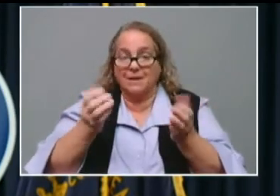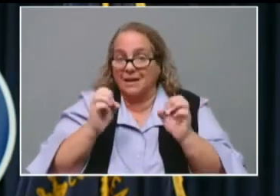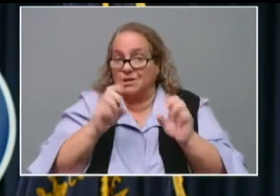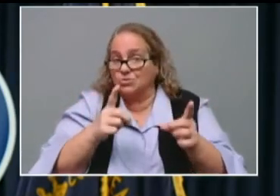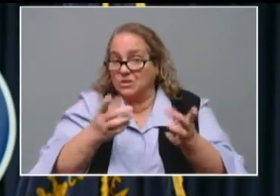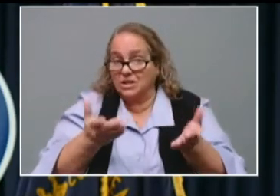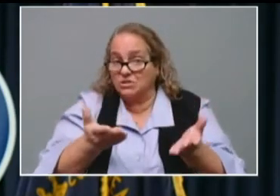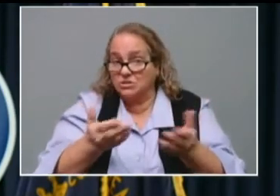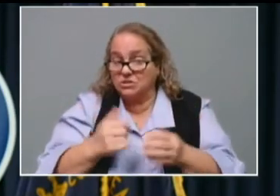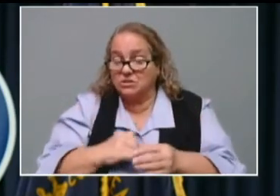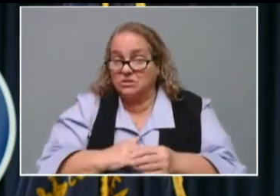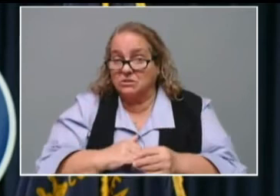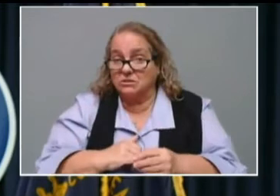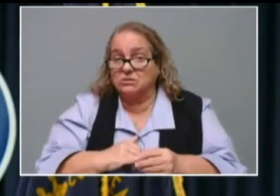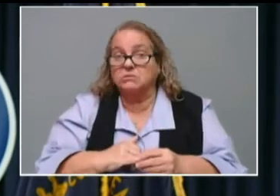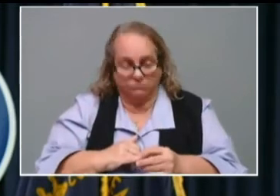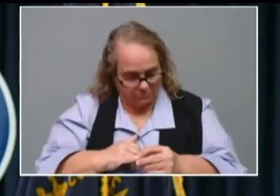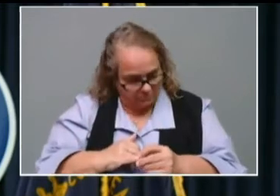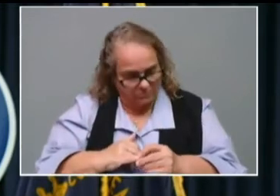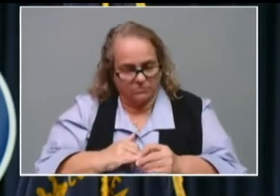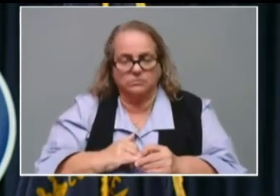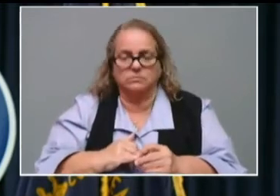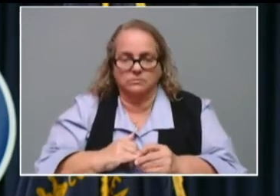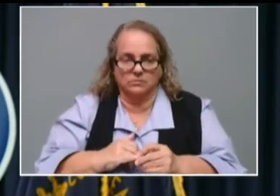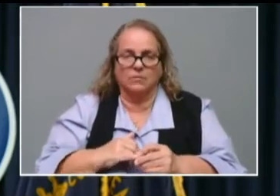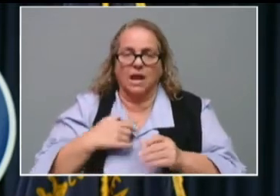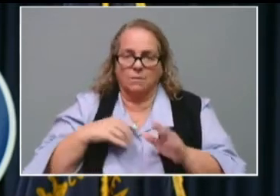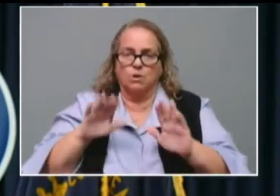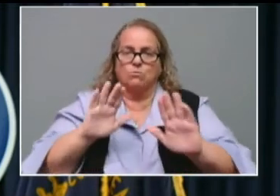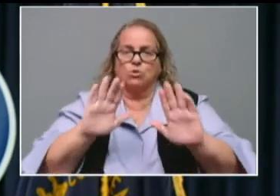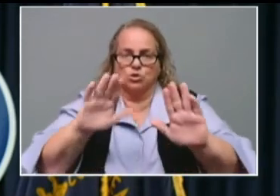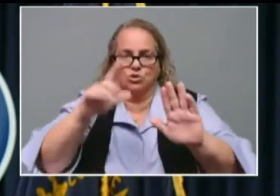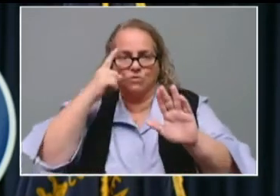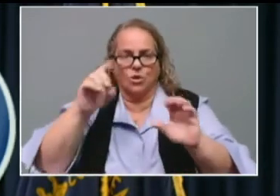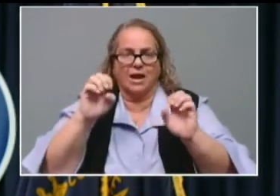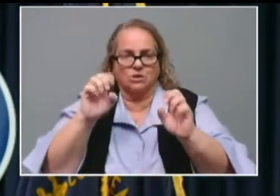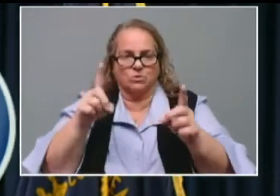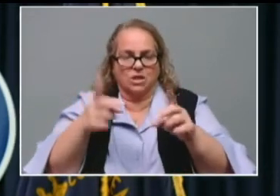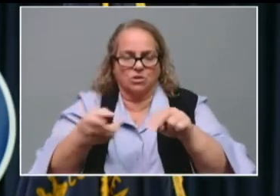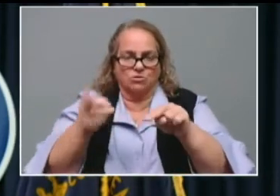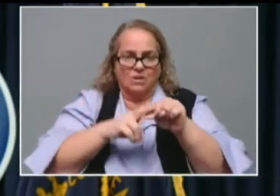Absolutely. Uh I've pushed for educator raises every year. I've been governor